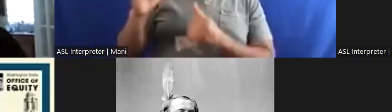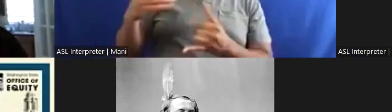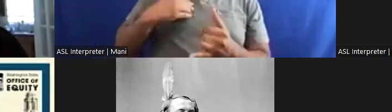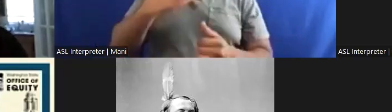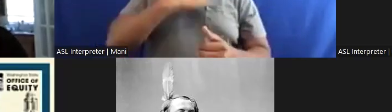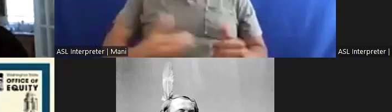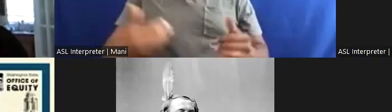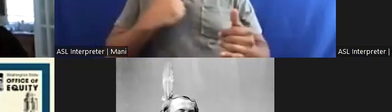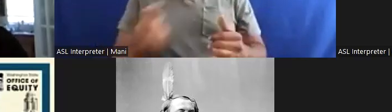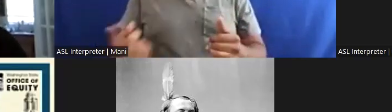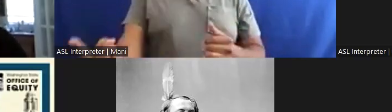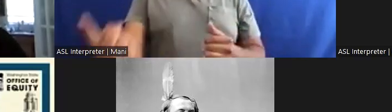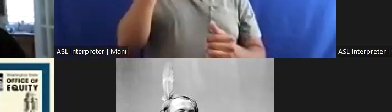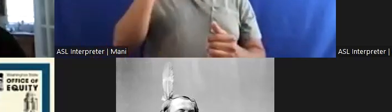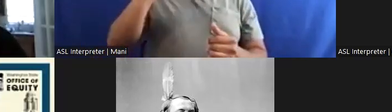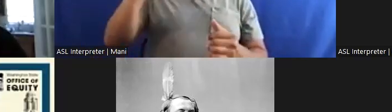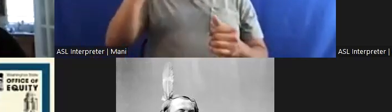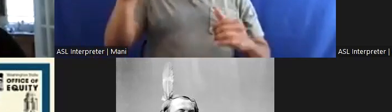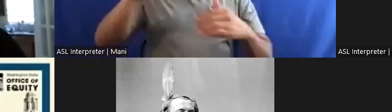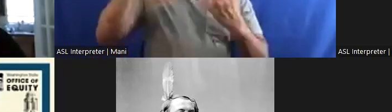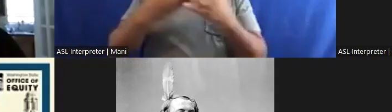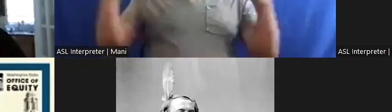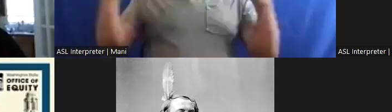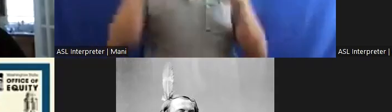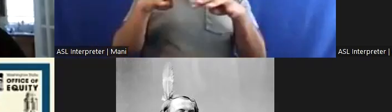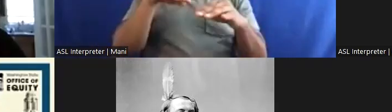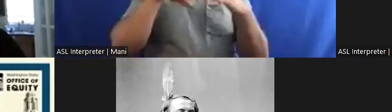and I'll look for opportunities to to push on that.